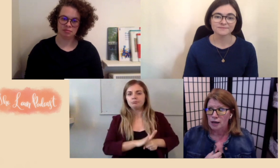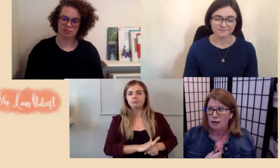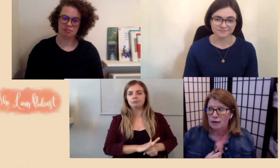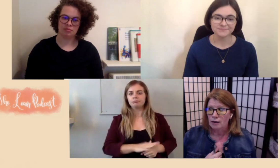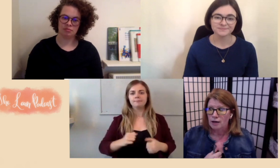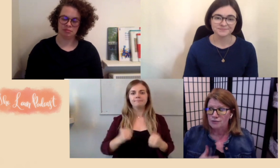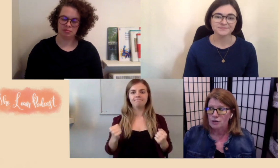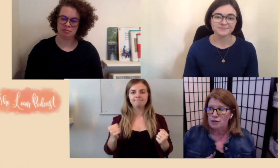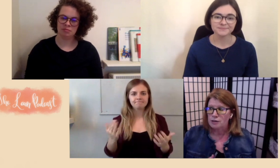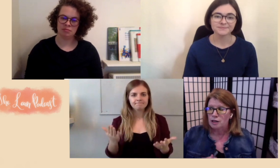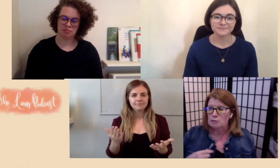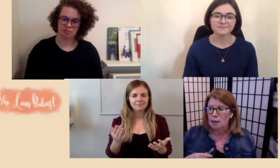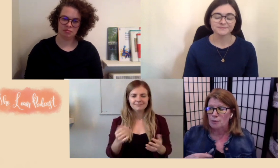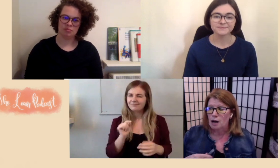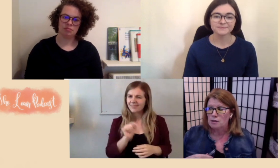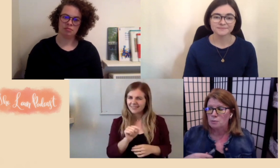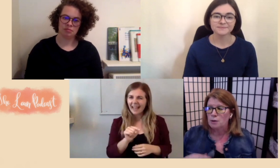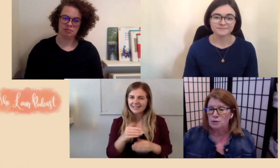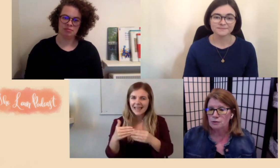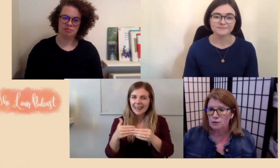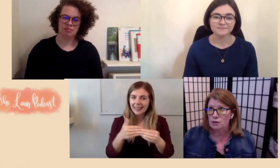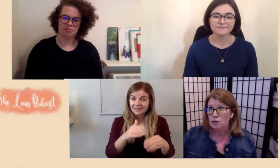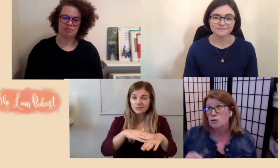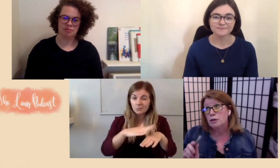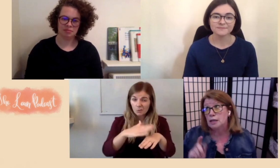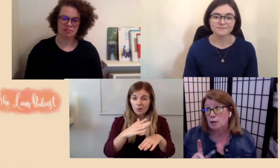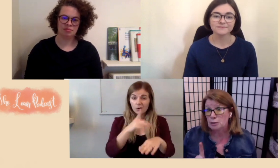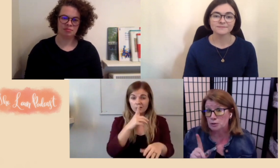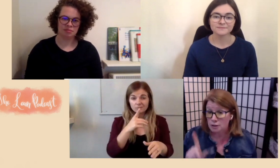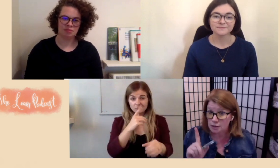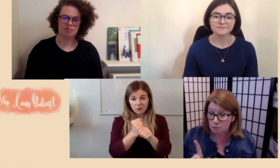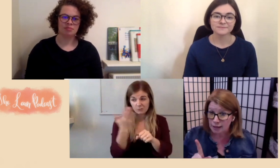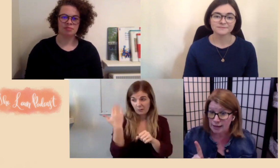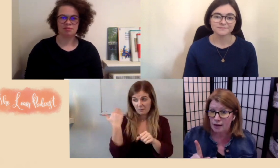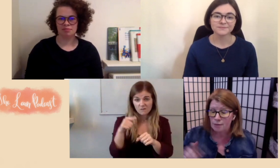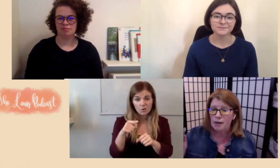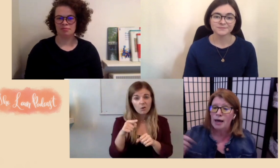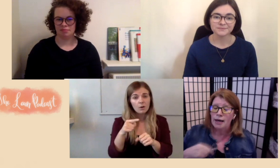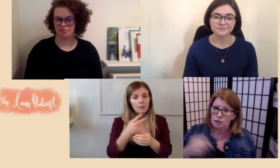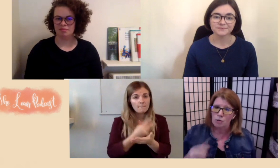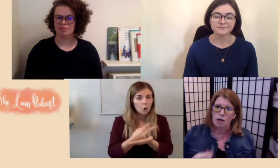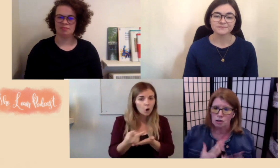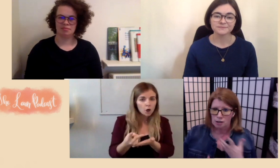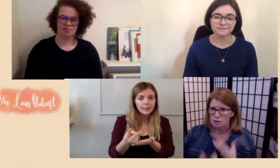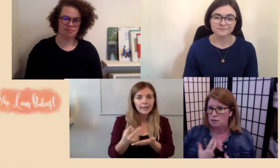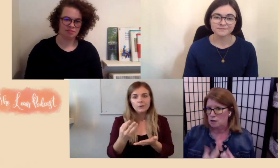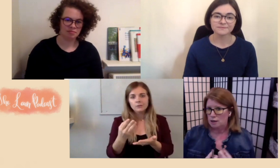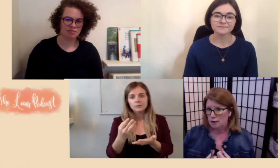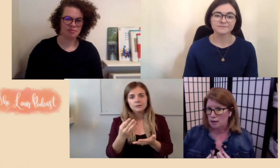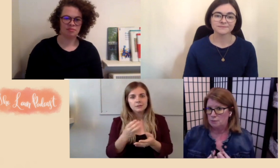burnout, compassion fatigue, et cetera. When you have an emotional reaction to something somebody does or says,